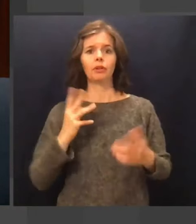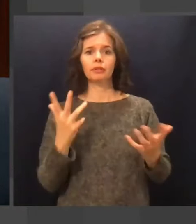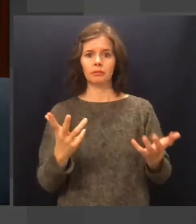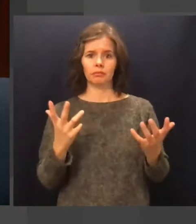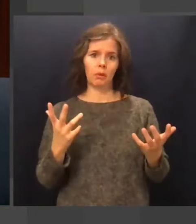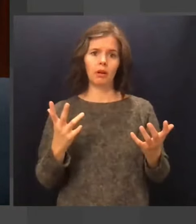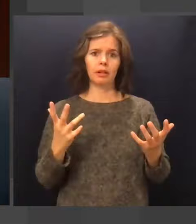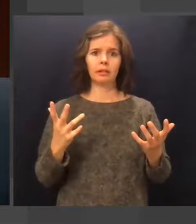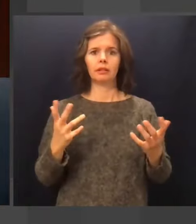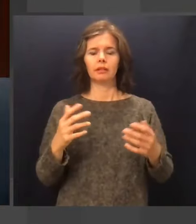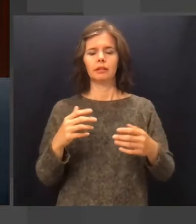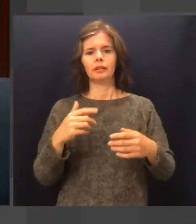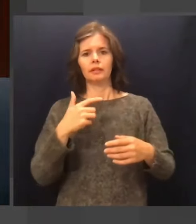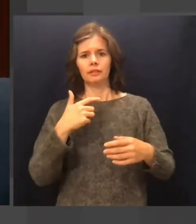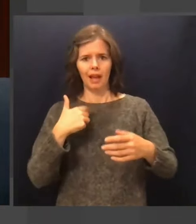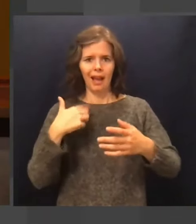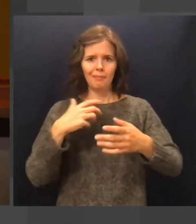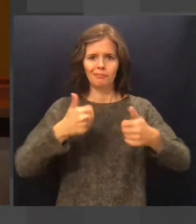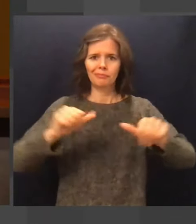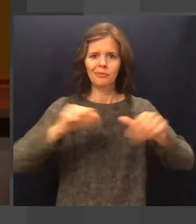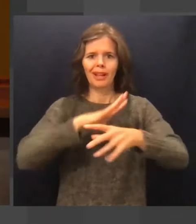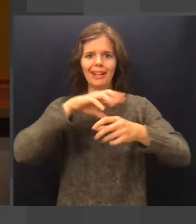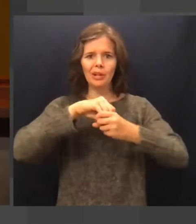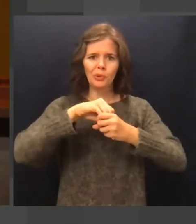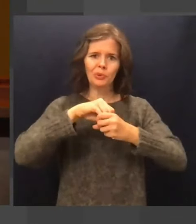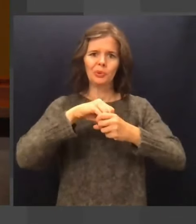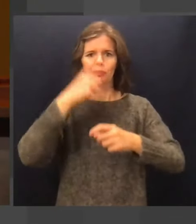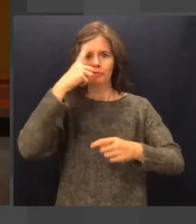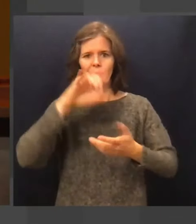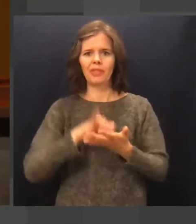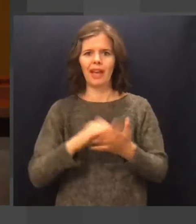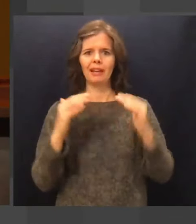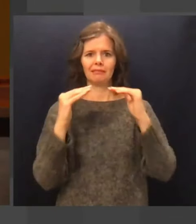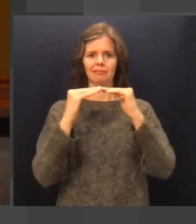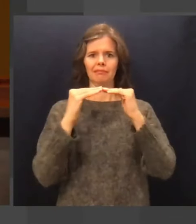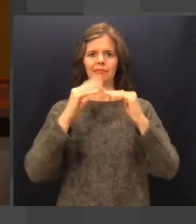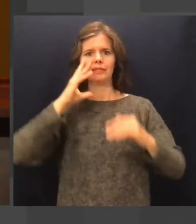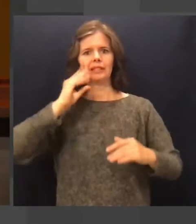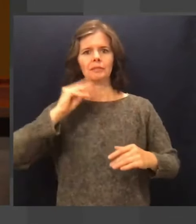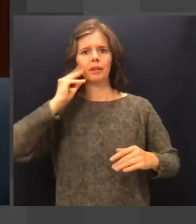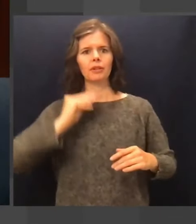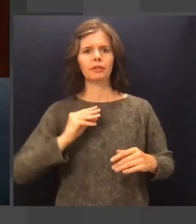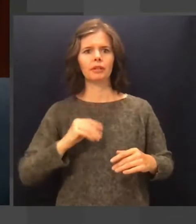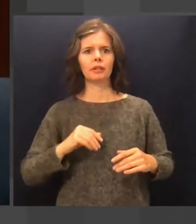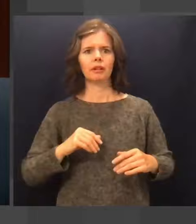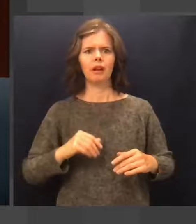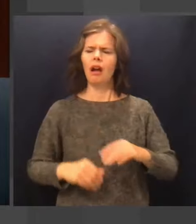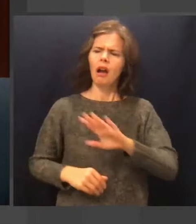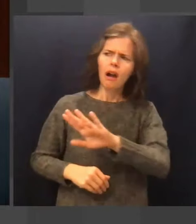IMPROVE THE TOUCH EXPERIENCE. SO IT'S A LOT TO DO.